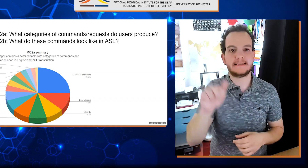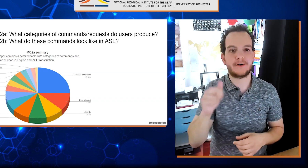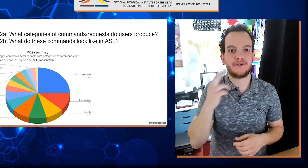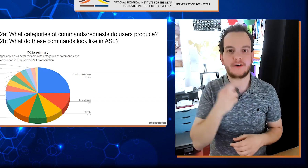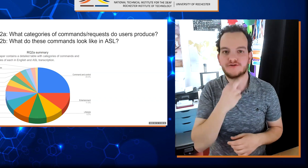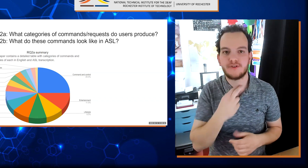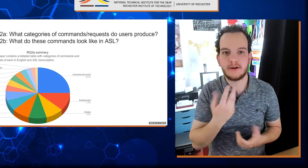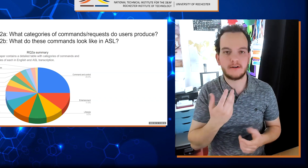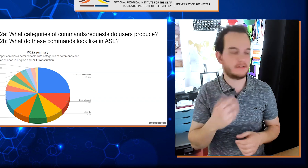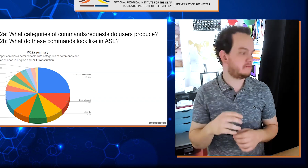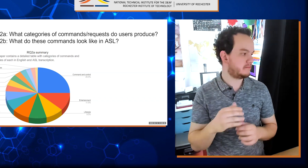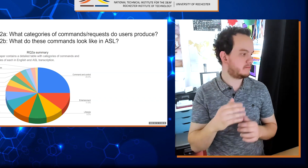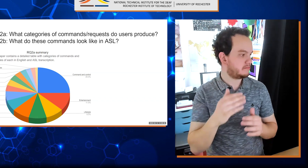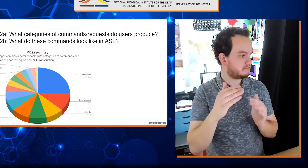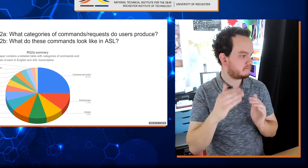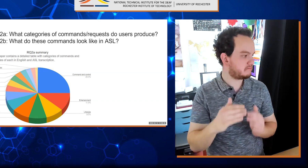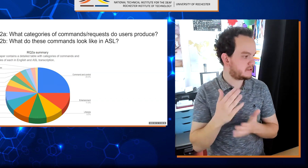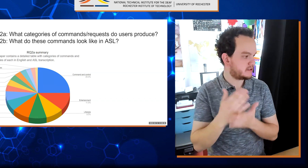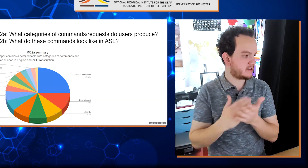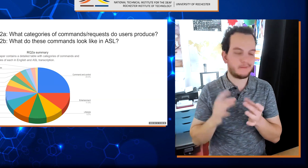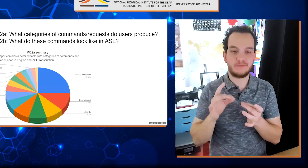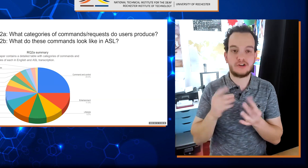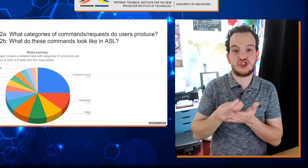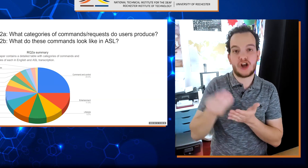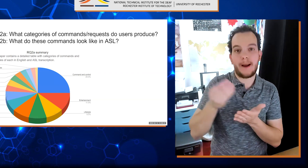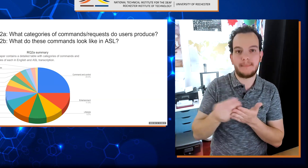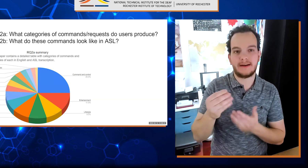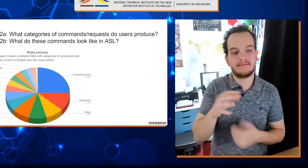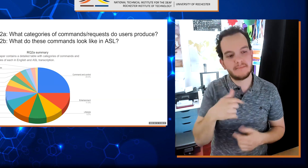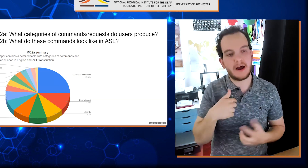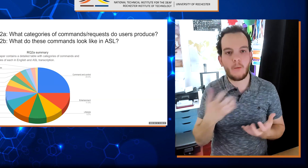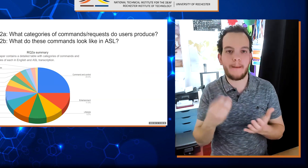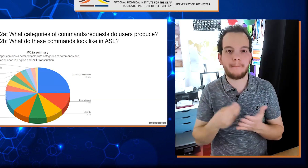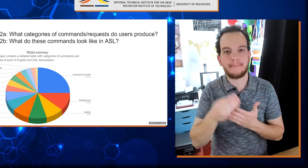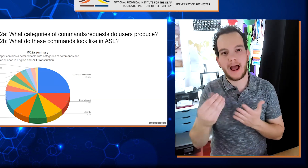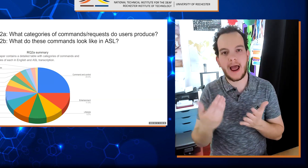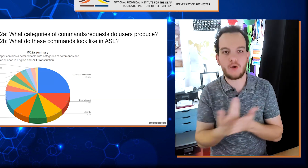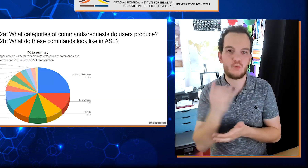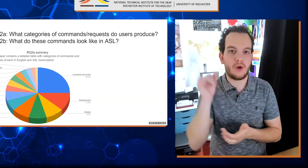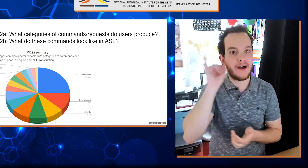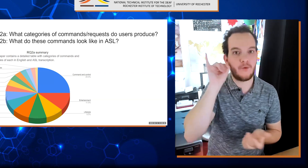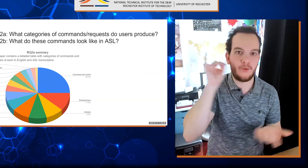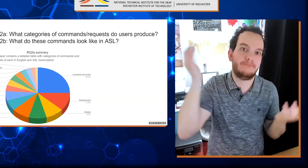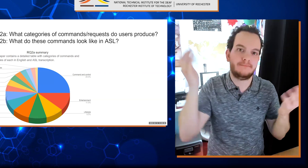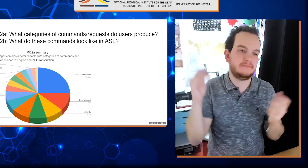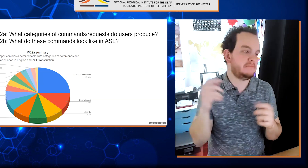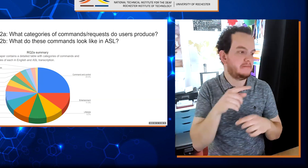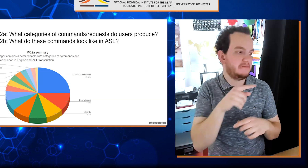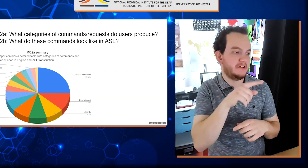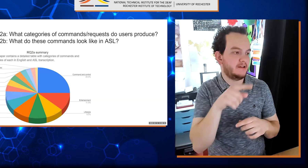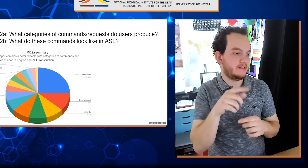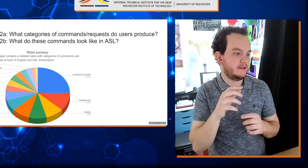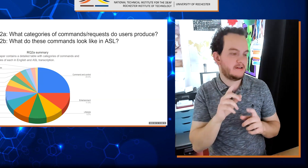For example, "Find me the best pizza restaurant nearby." Another was shopping-related.